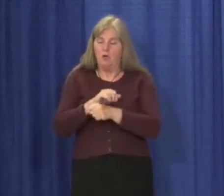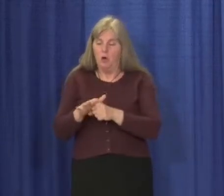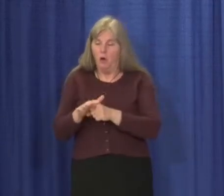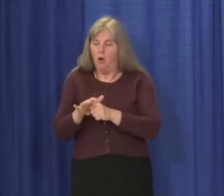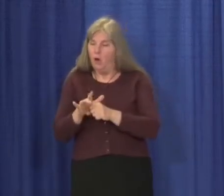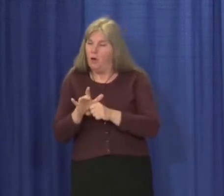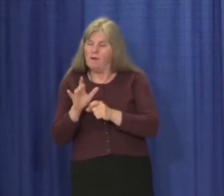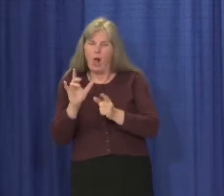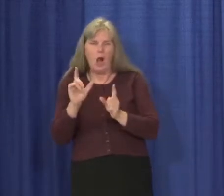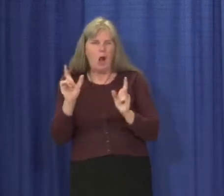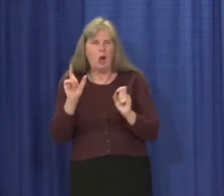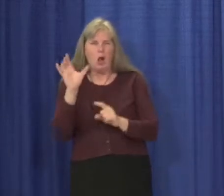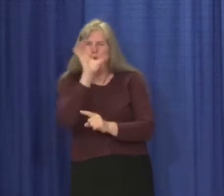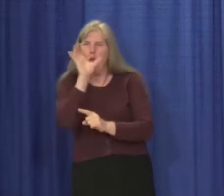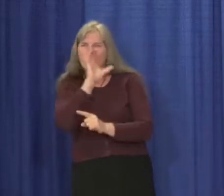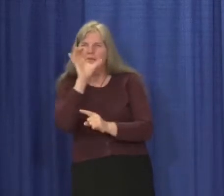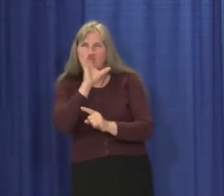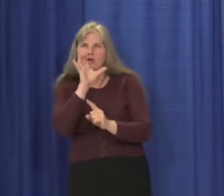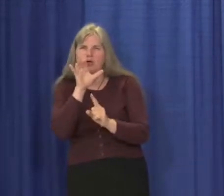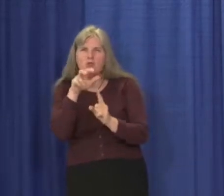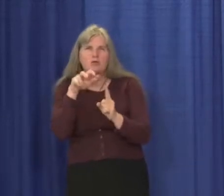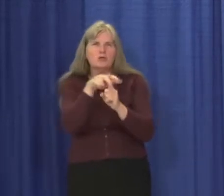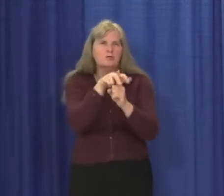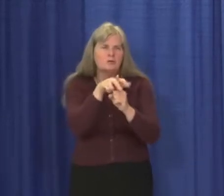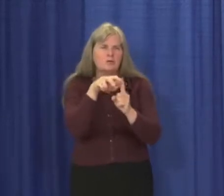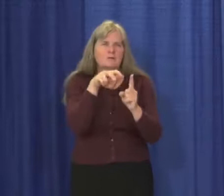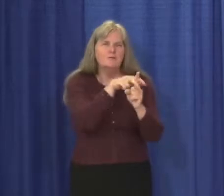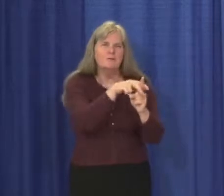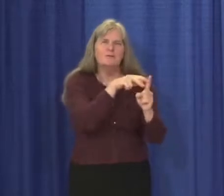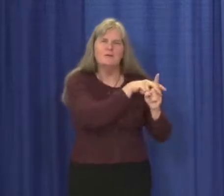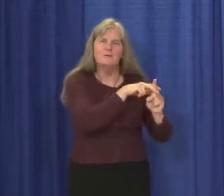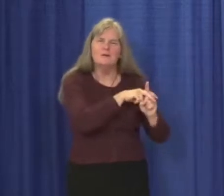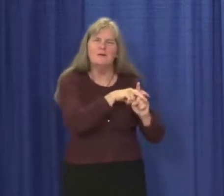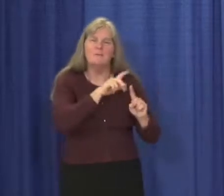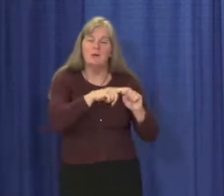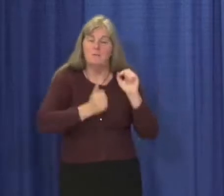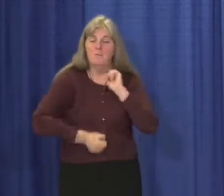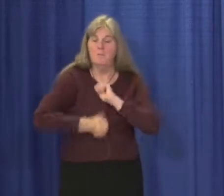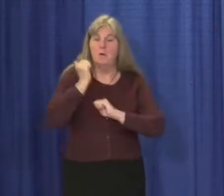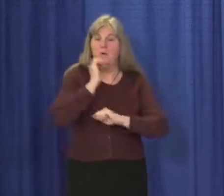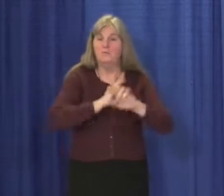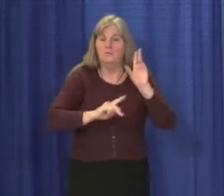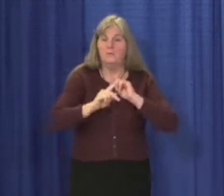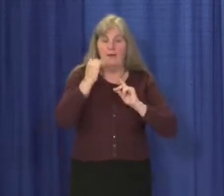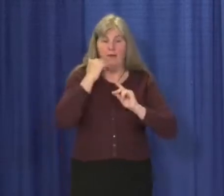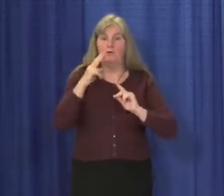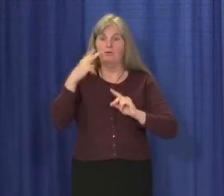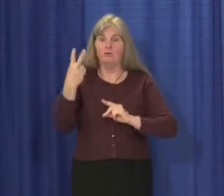in the way as the virus seeks its targets but the majority of these people have mild symptoms